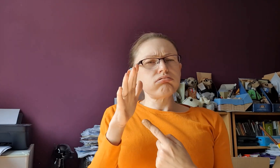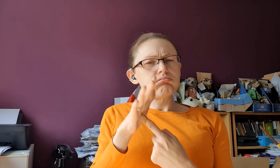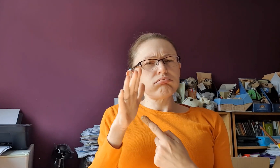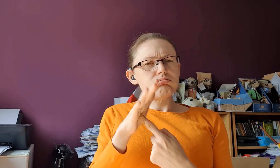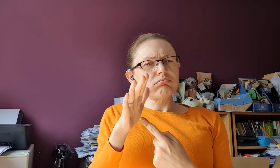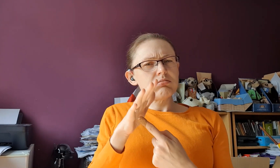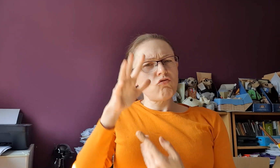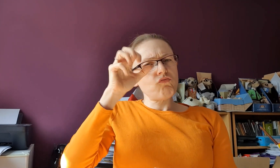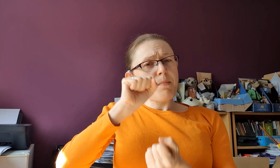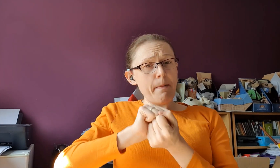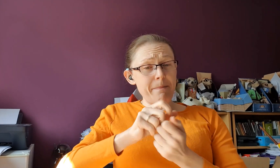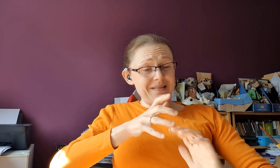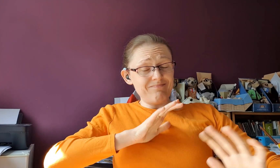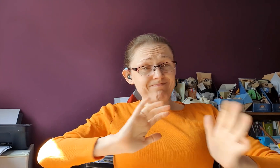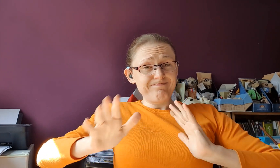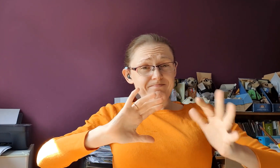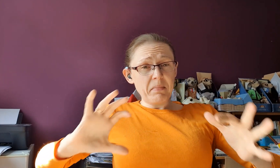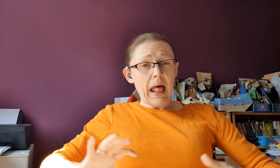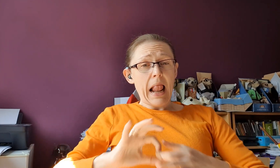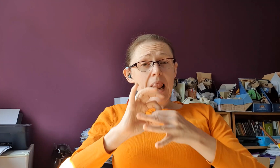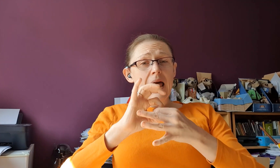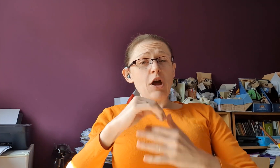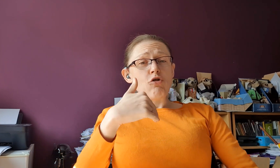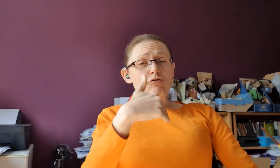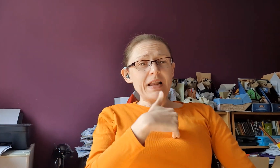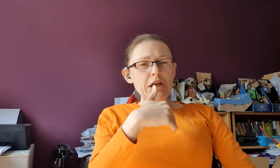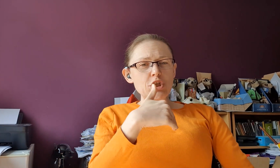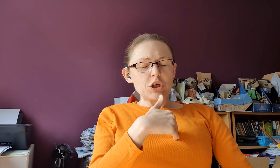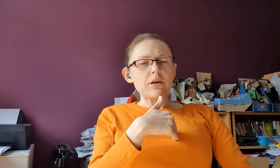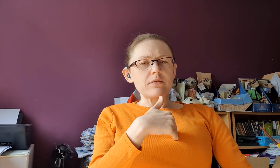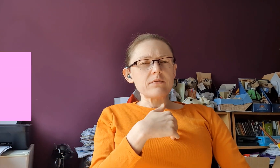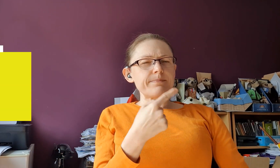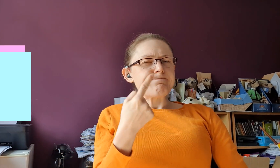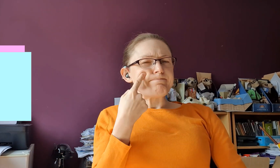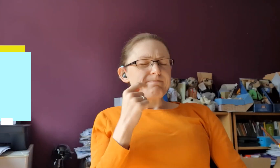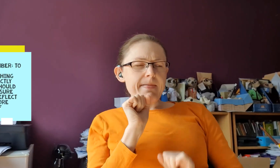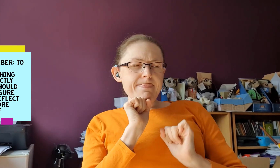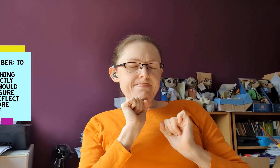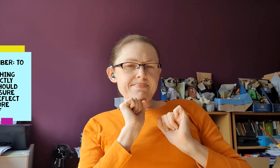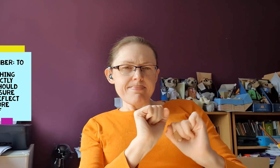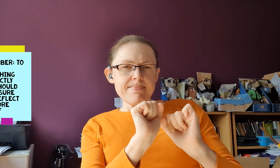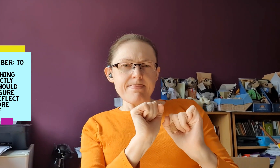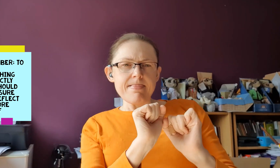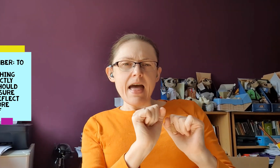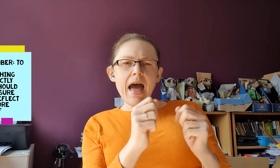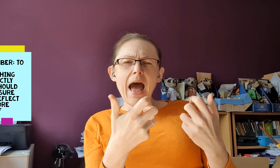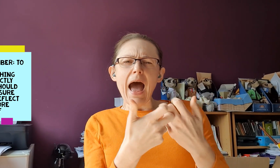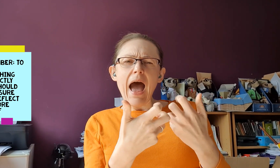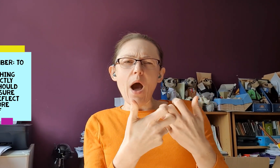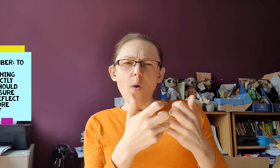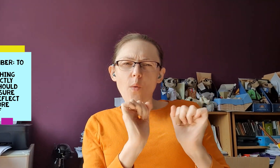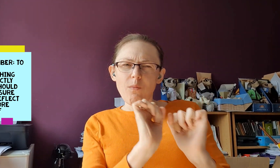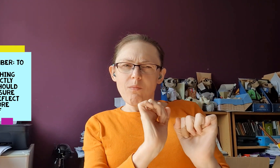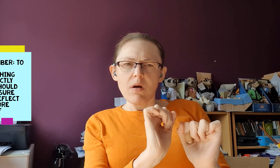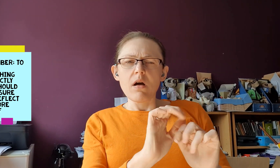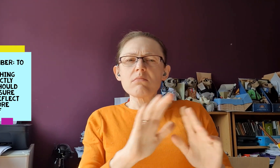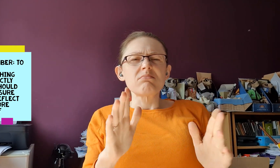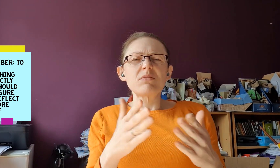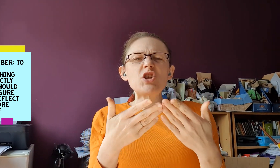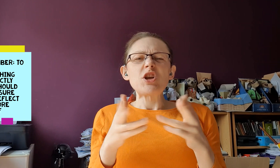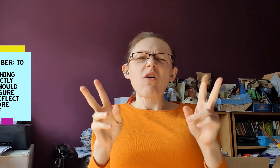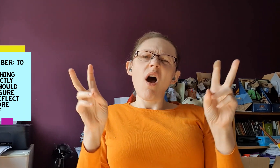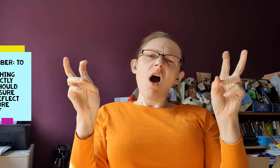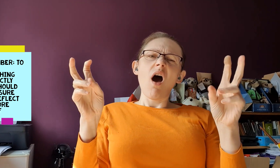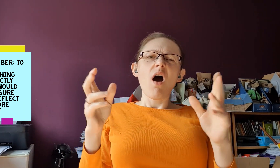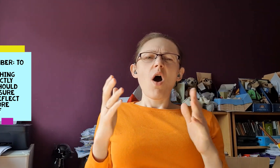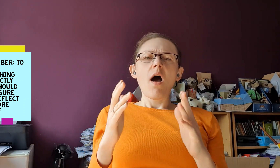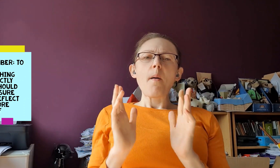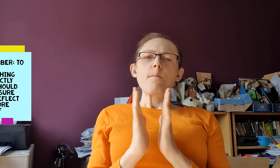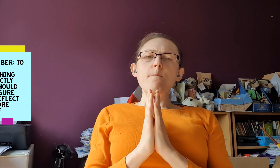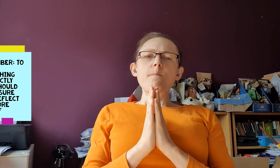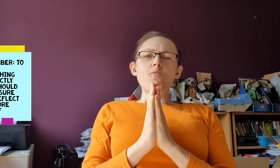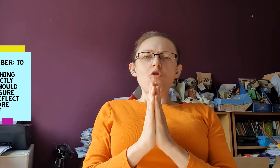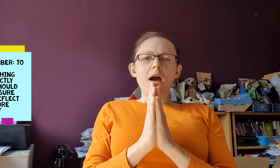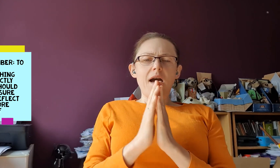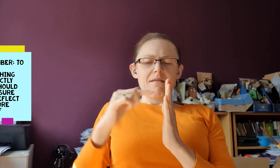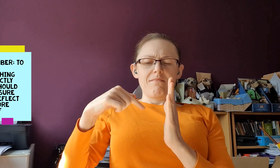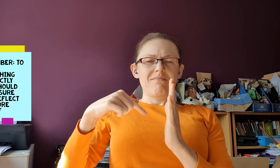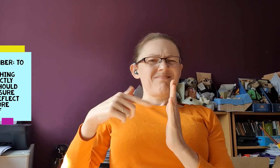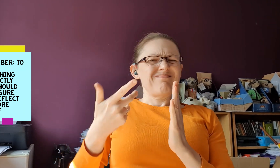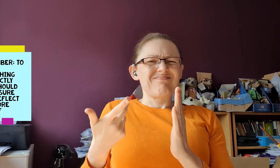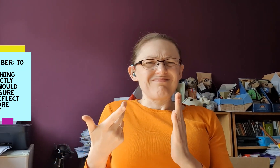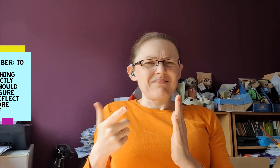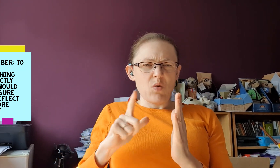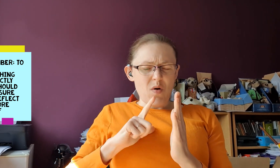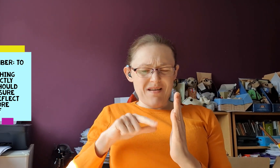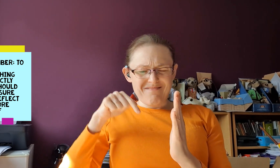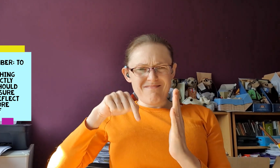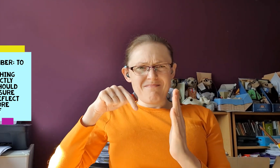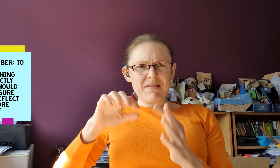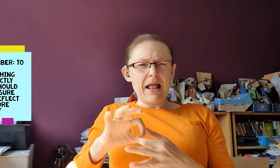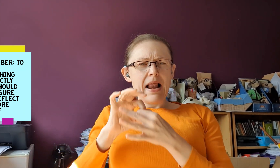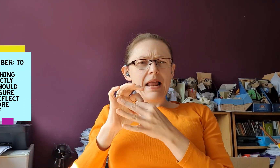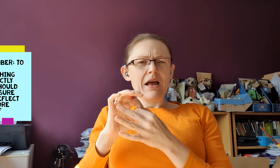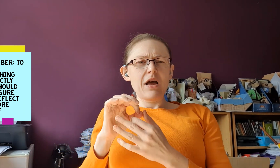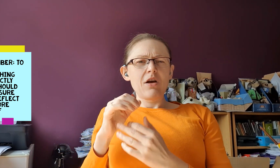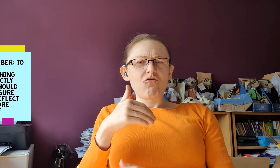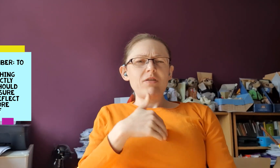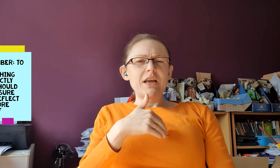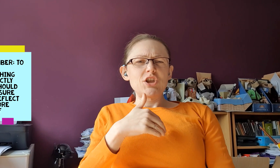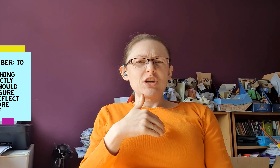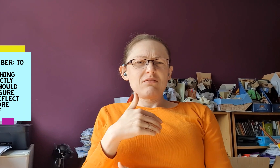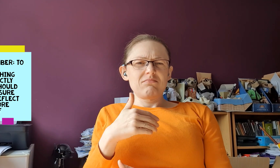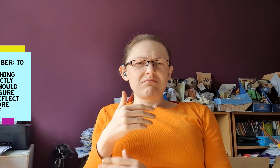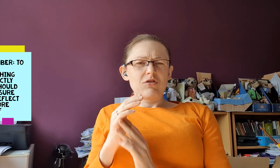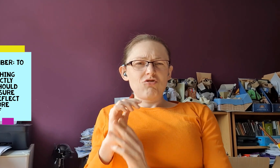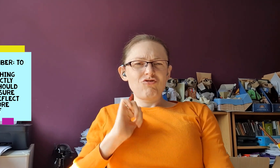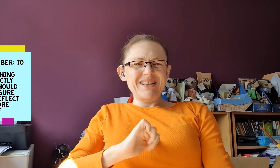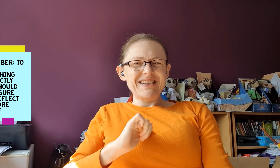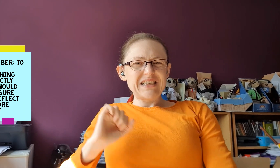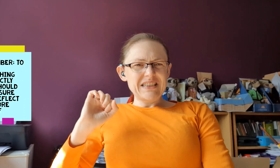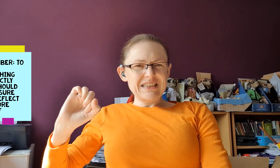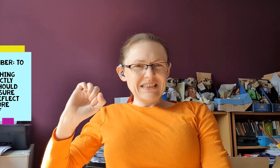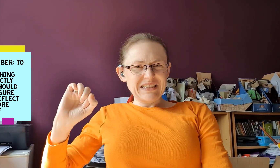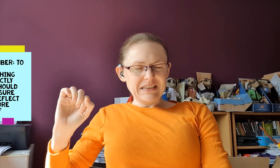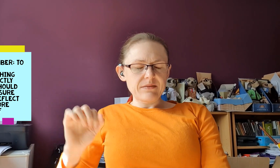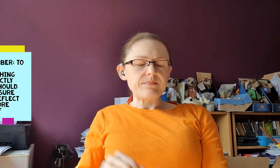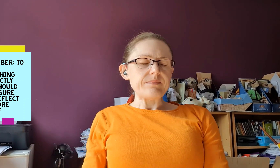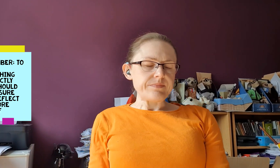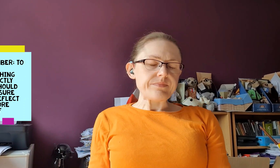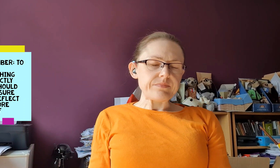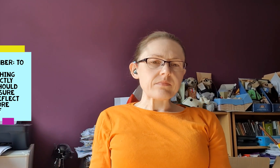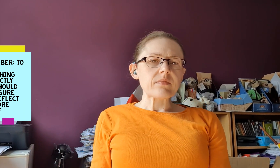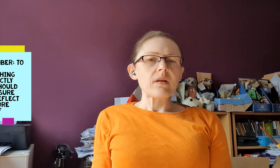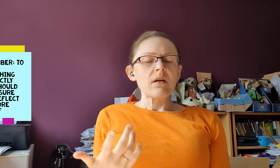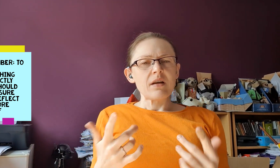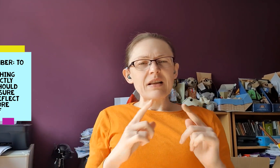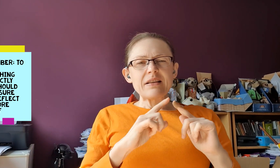Its important to remember to use the sign for how each religion does something, not just an English word.